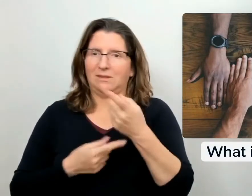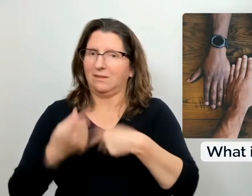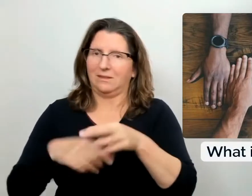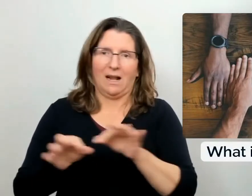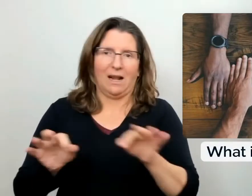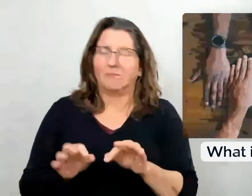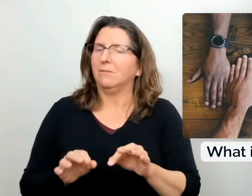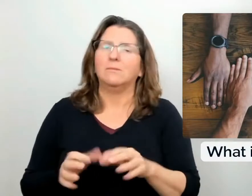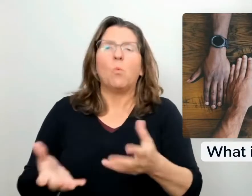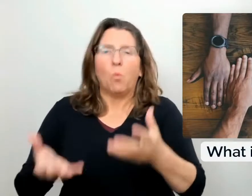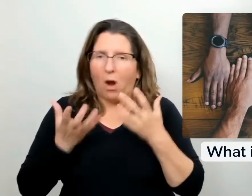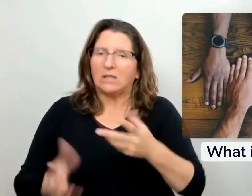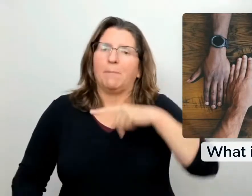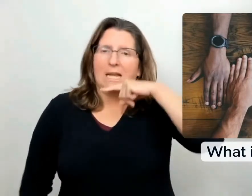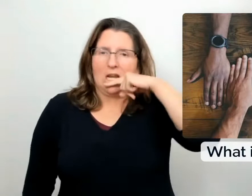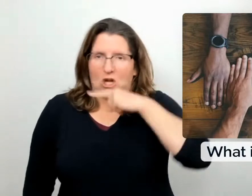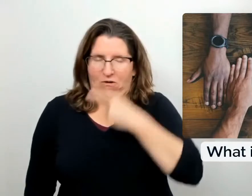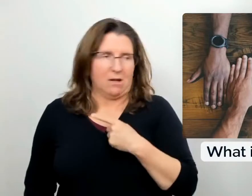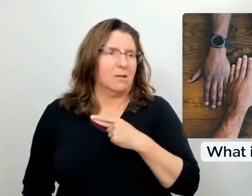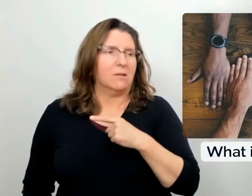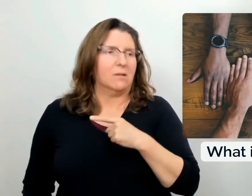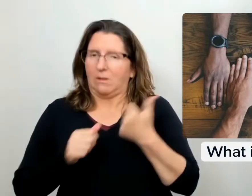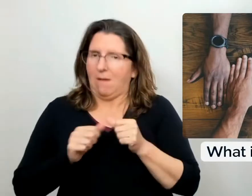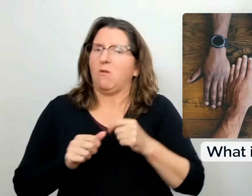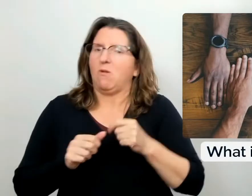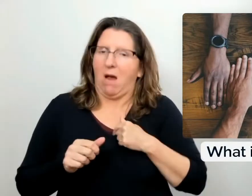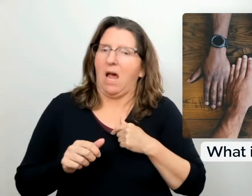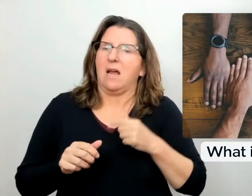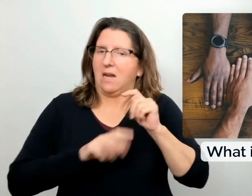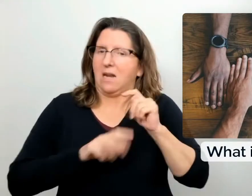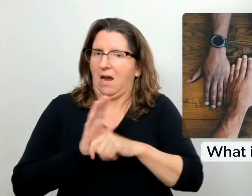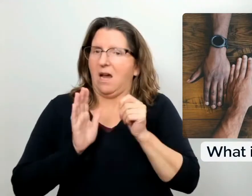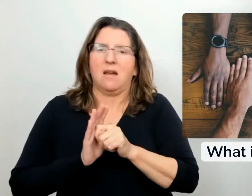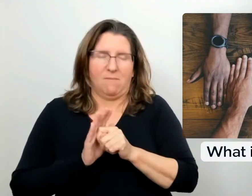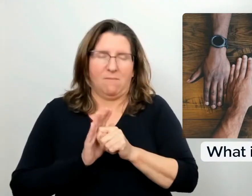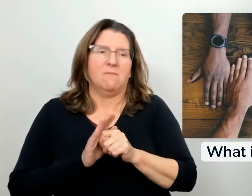They had zero interest in deaf culture or sign language. They just wanted to be hearing.